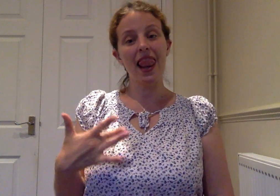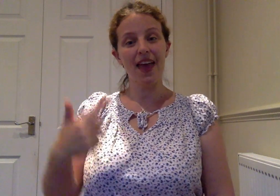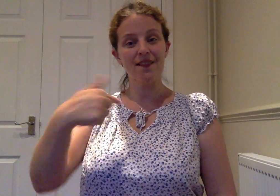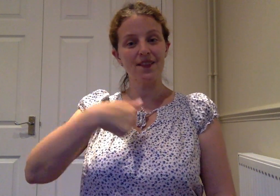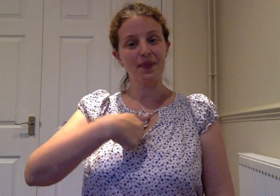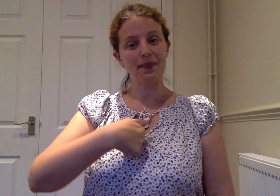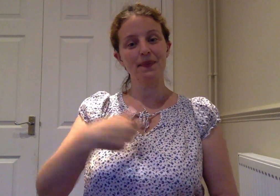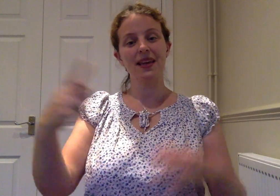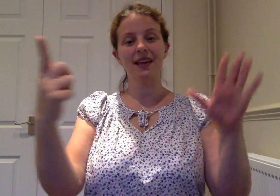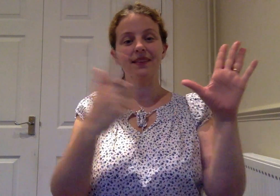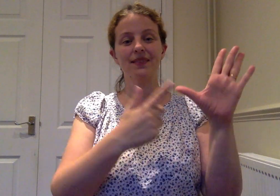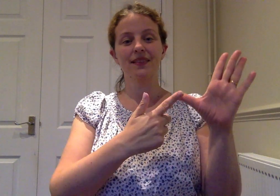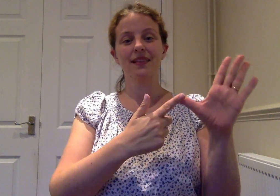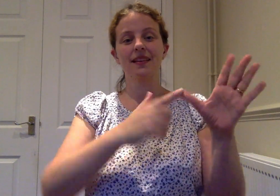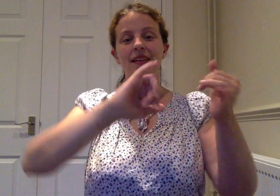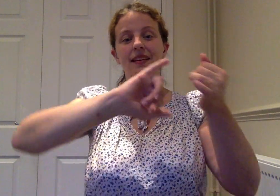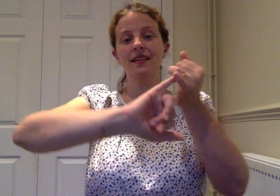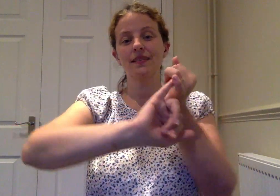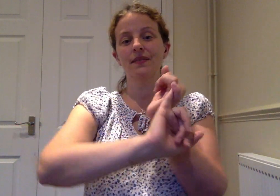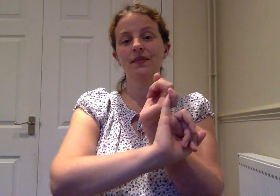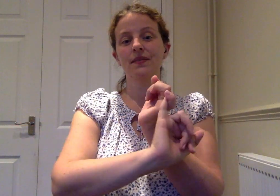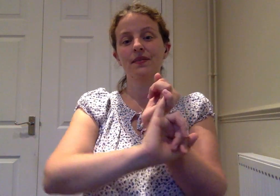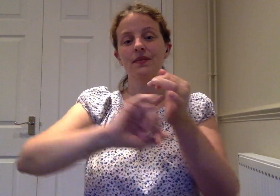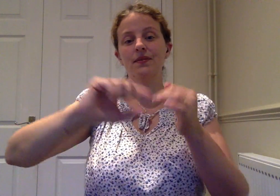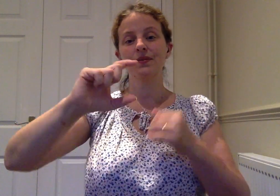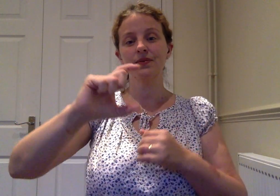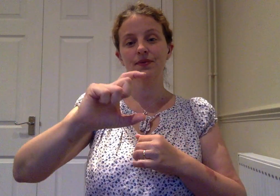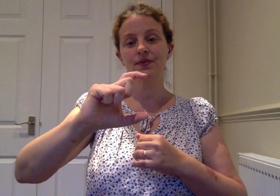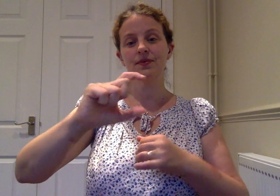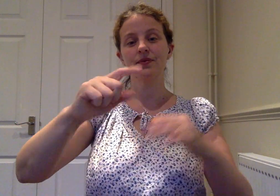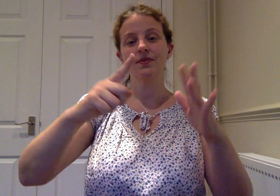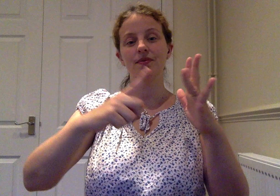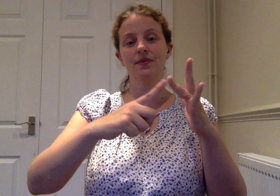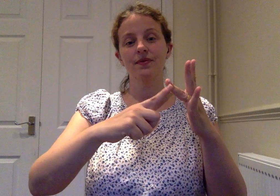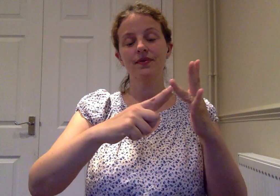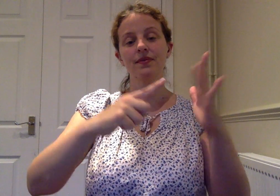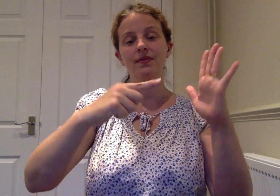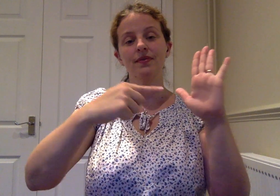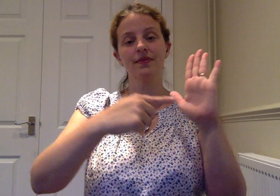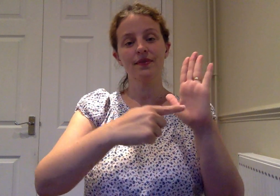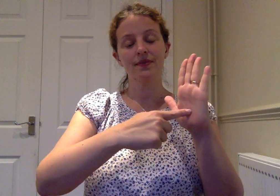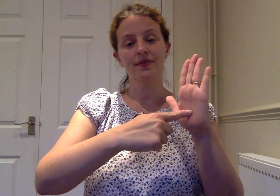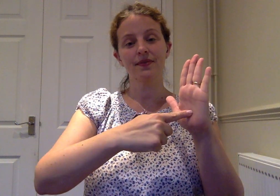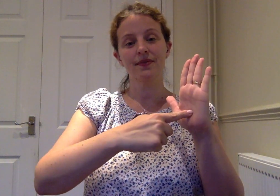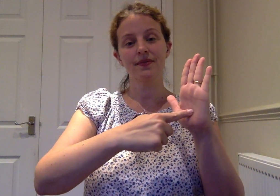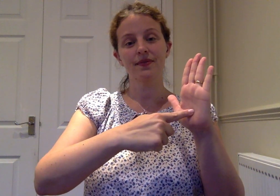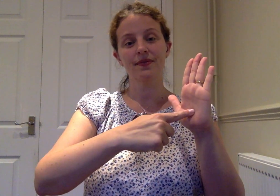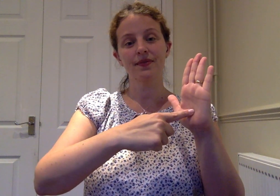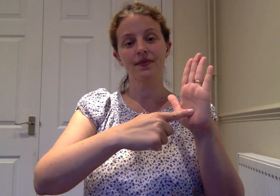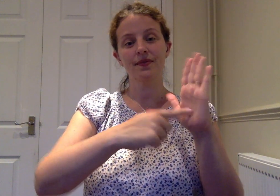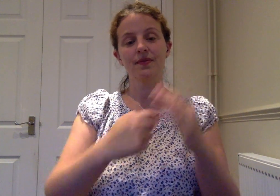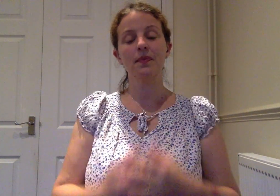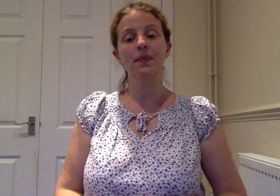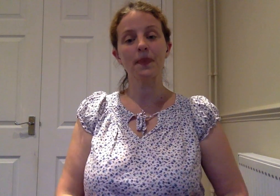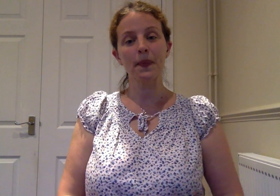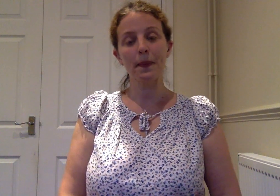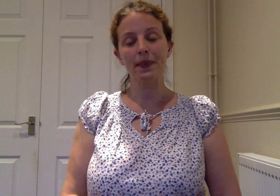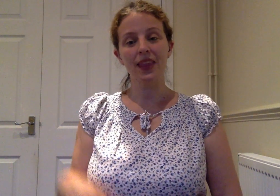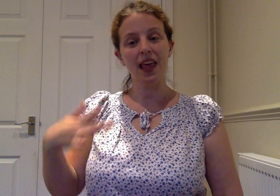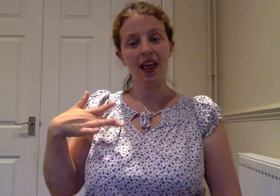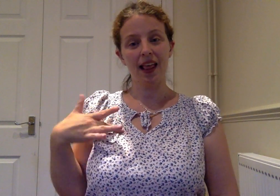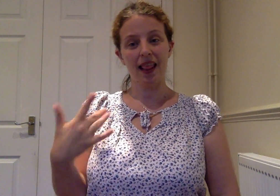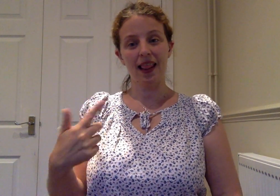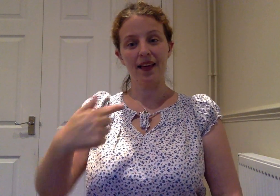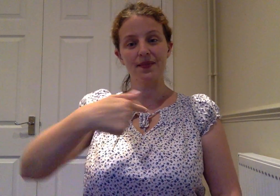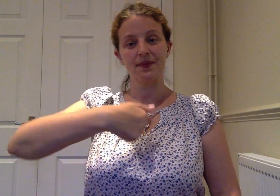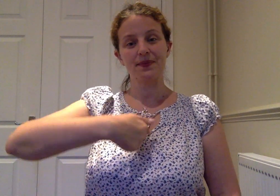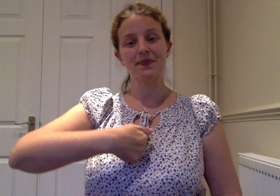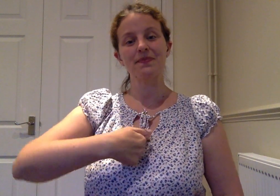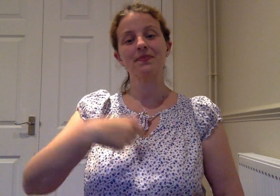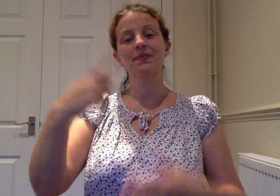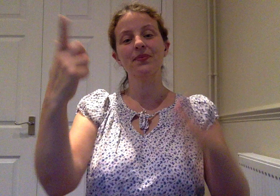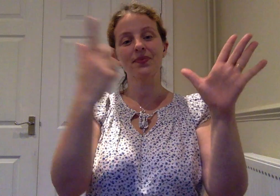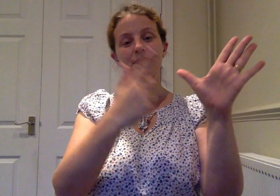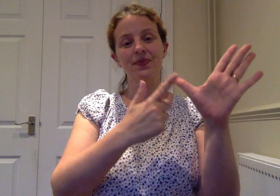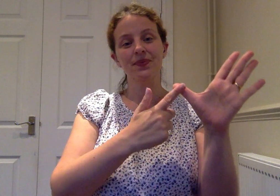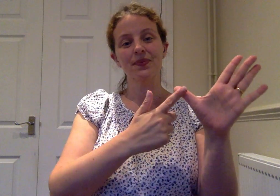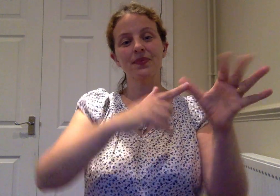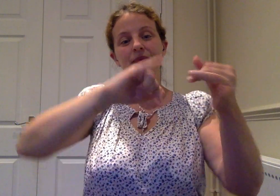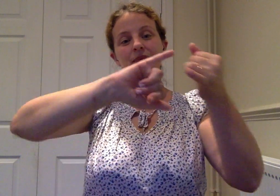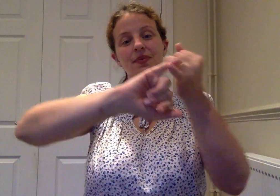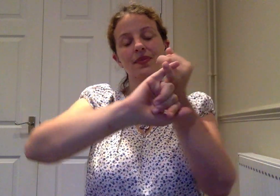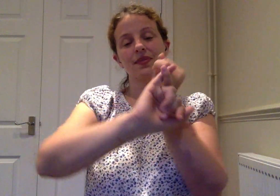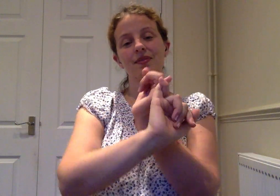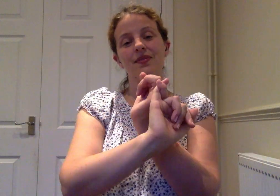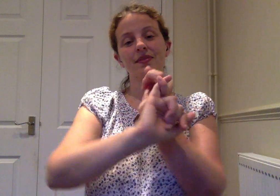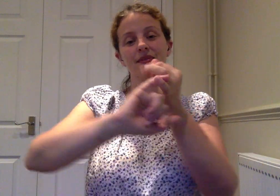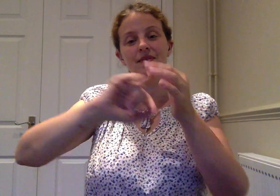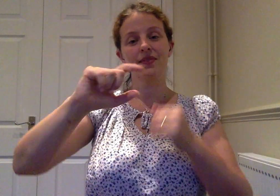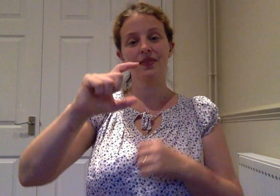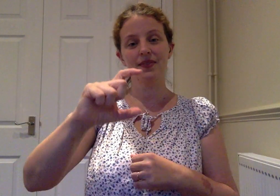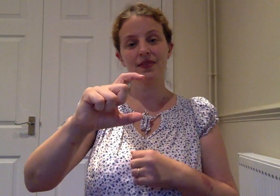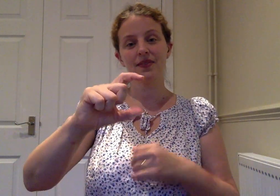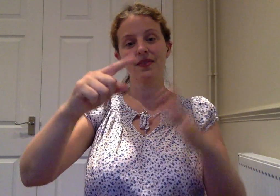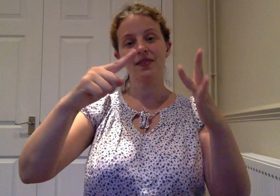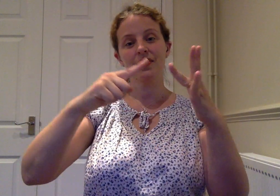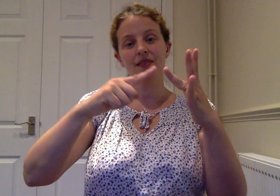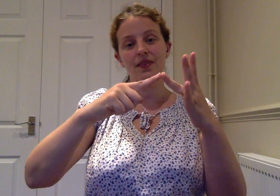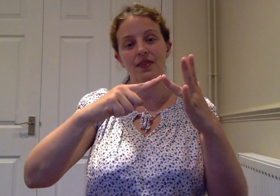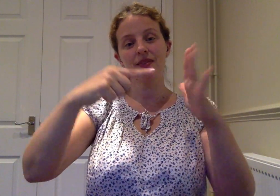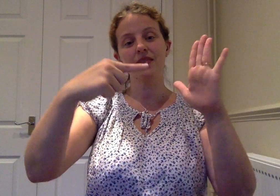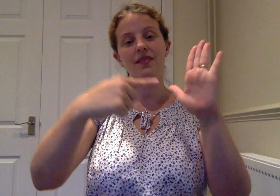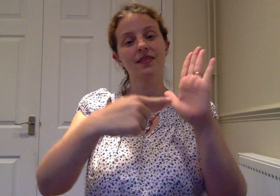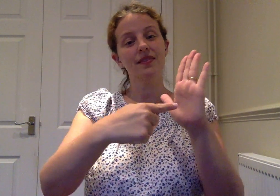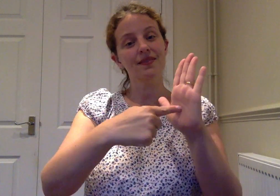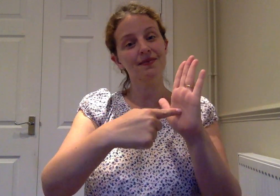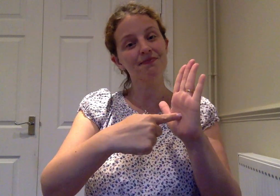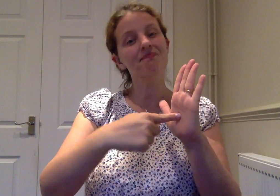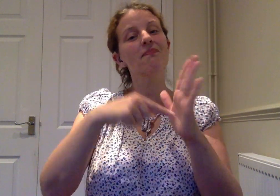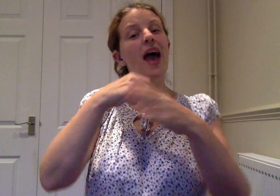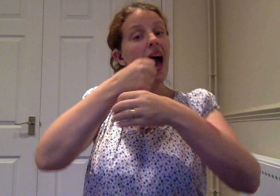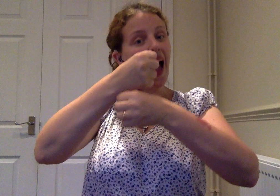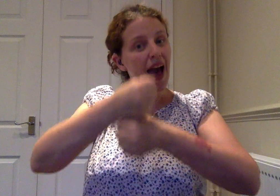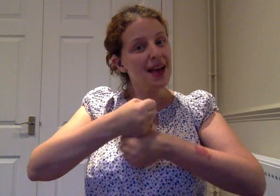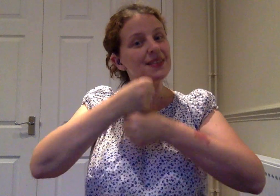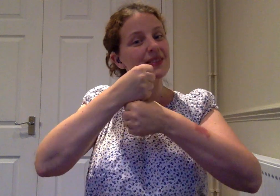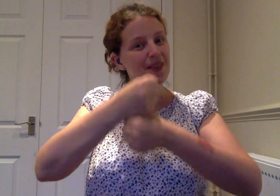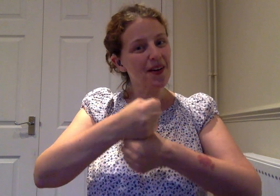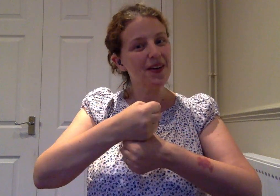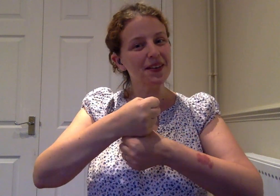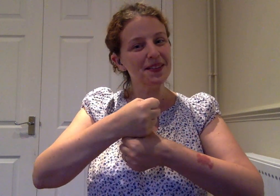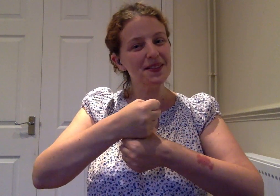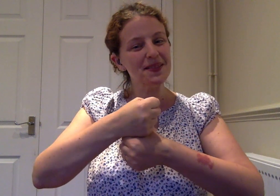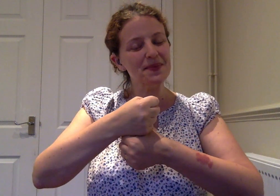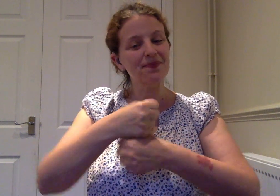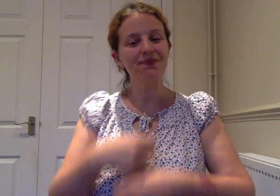Live me Ascot.